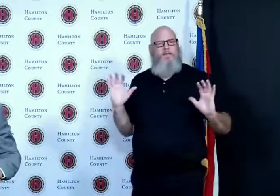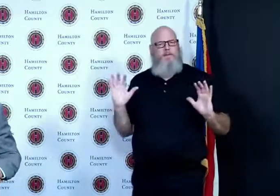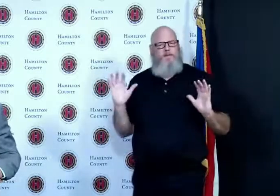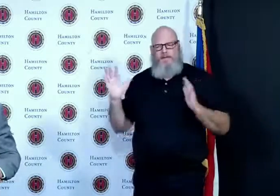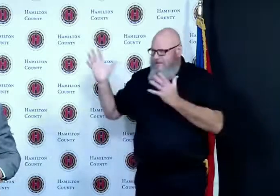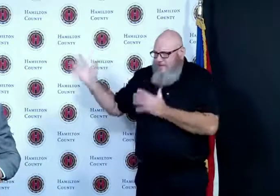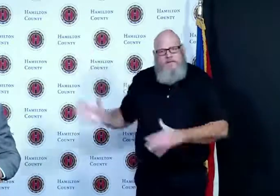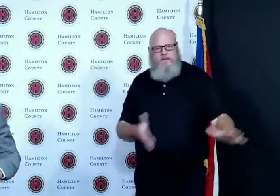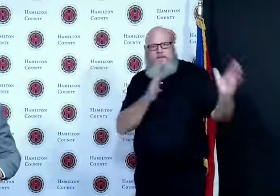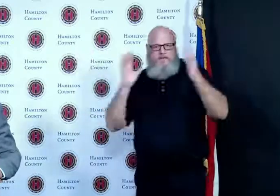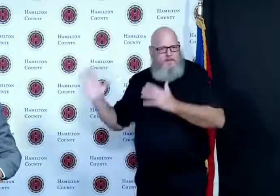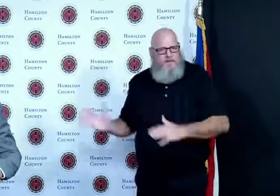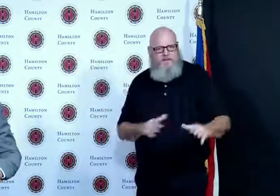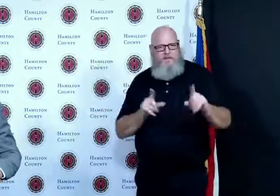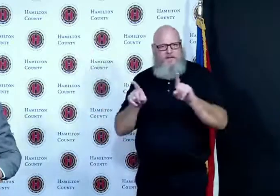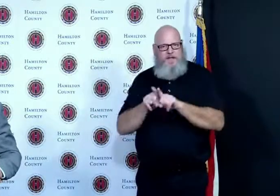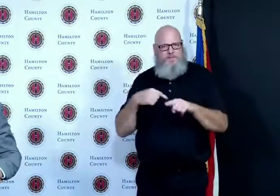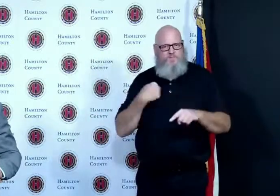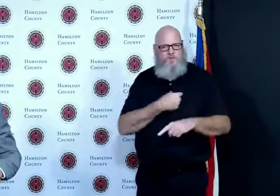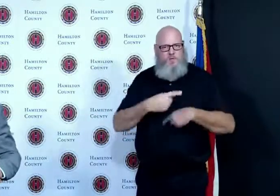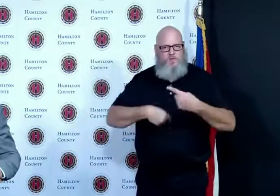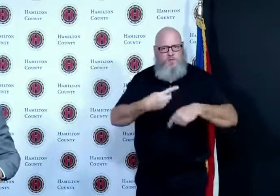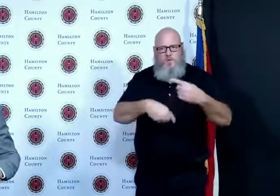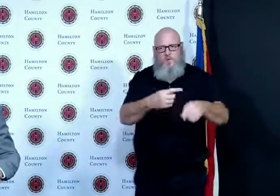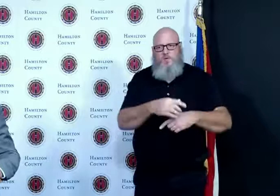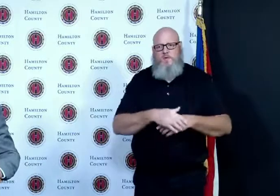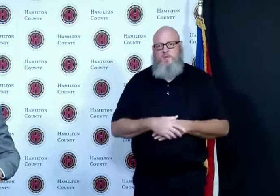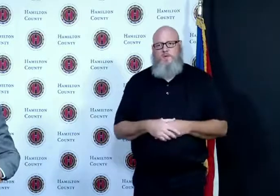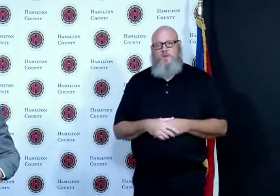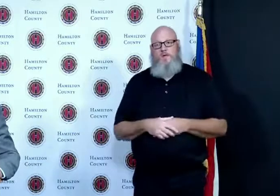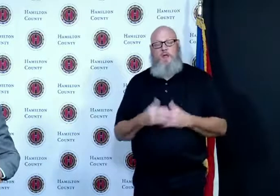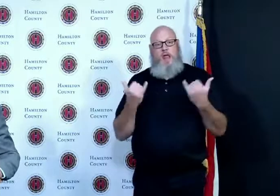we are just now starting our fourth week vaccinations Public Health and